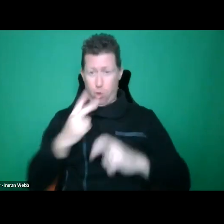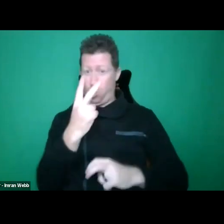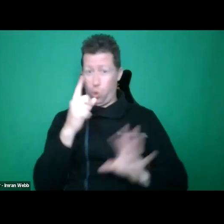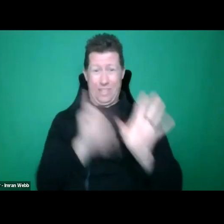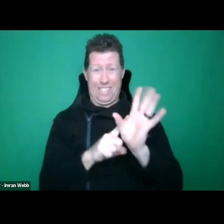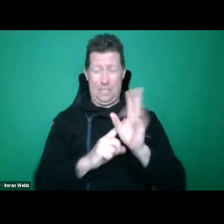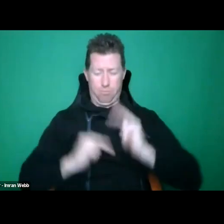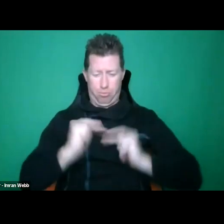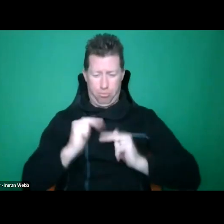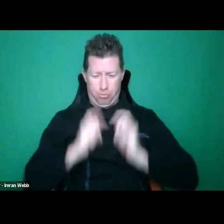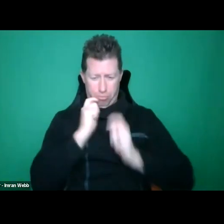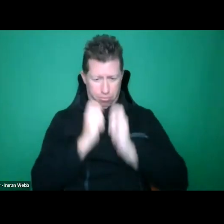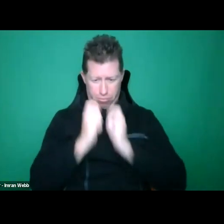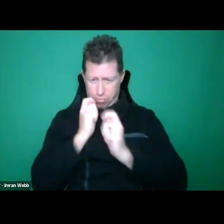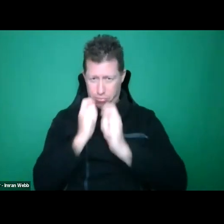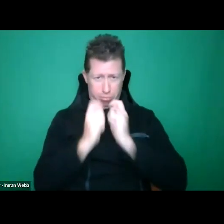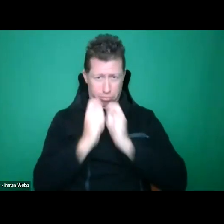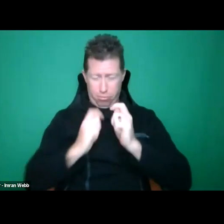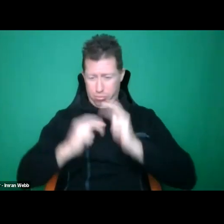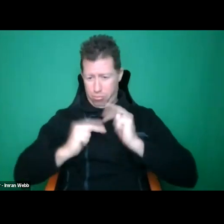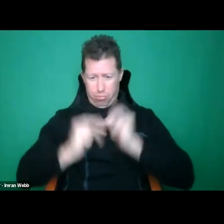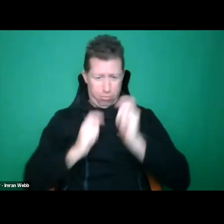And those of us, a range of people